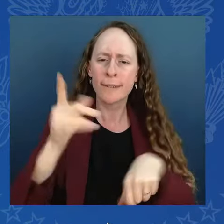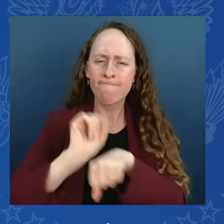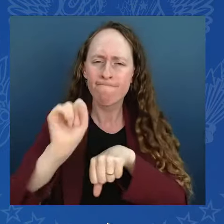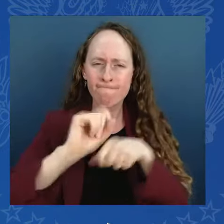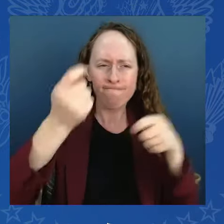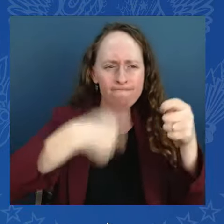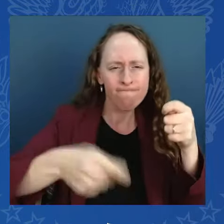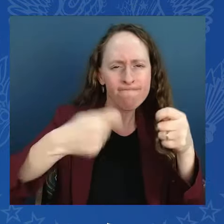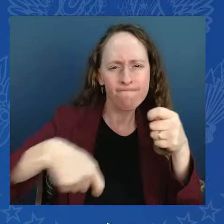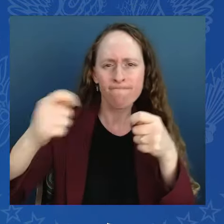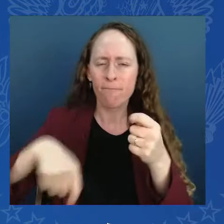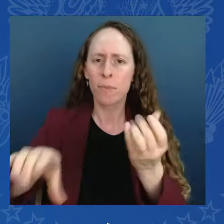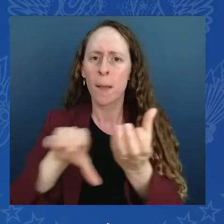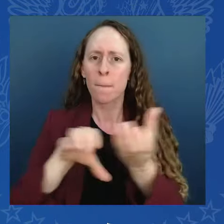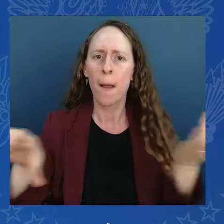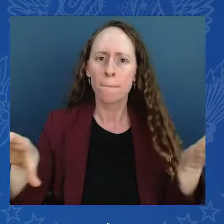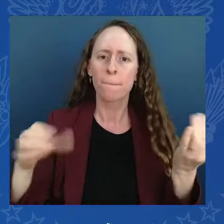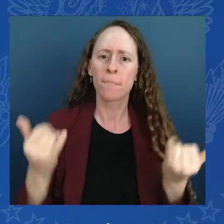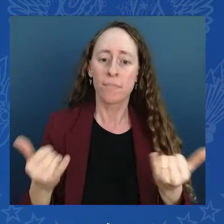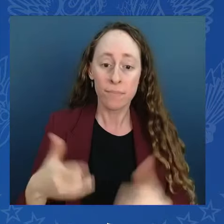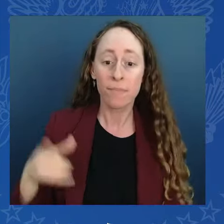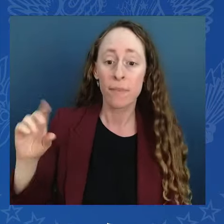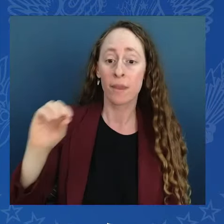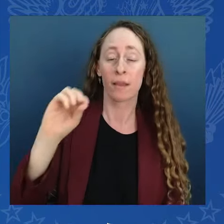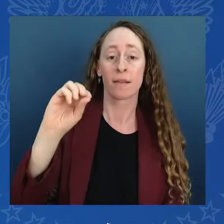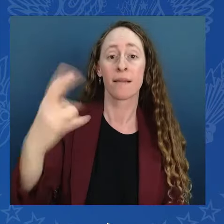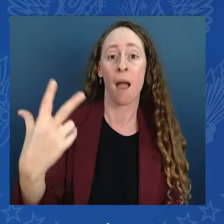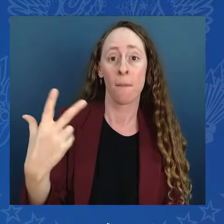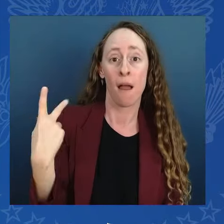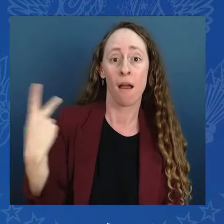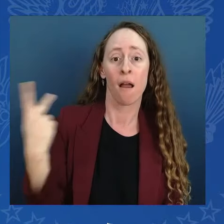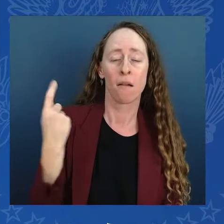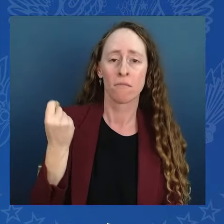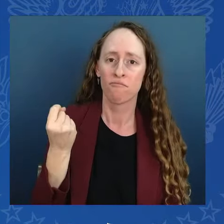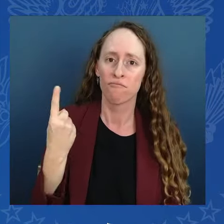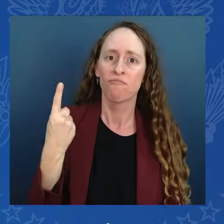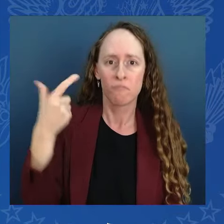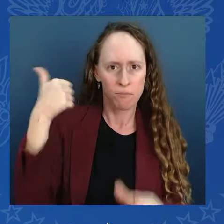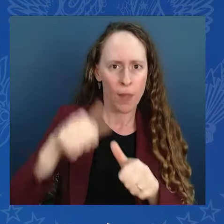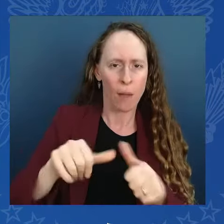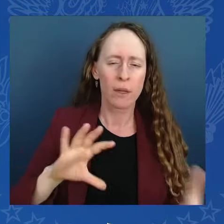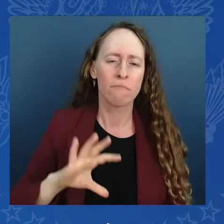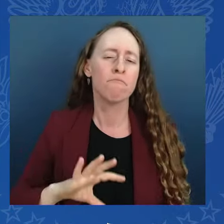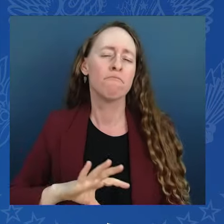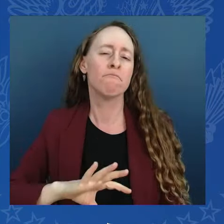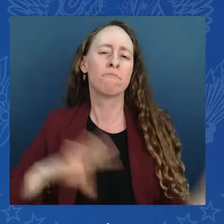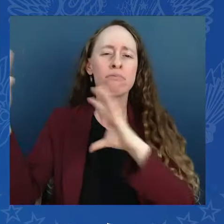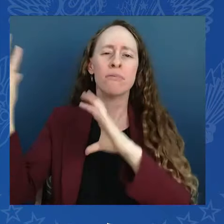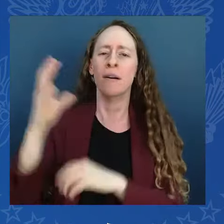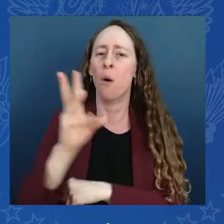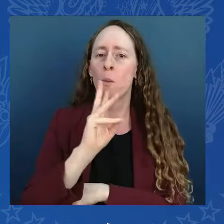worrying about what happened then -- remember? -- in Michigan. Audience: Yes. The President: Well, providing what's good for our health